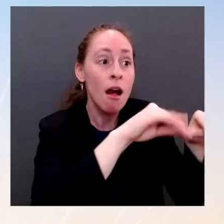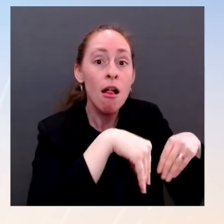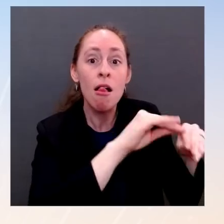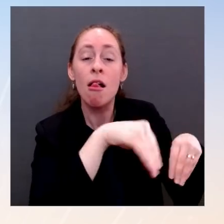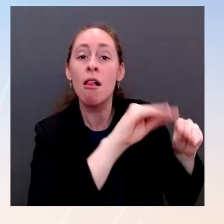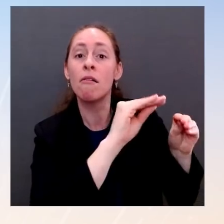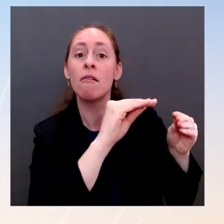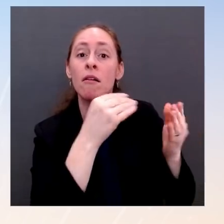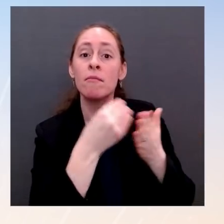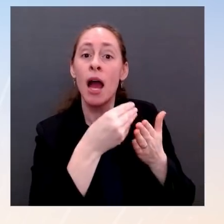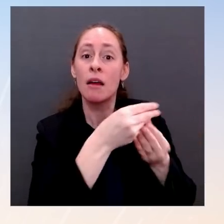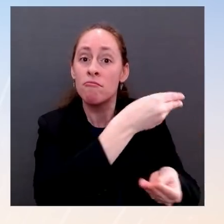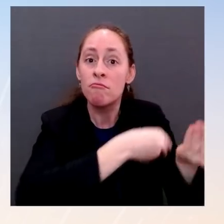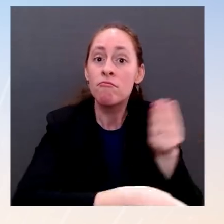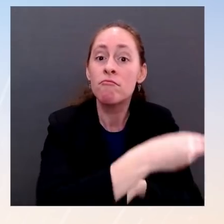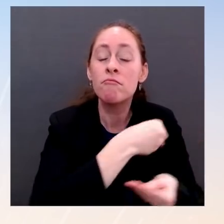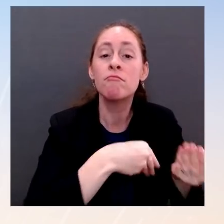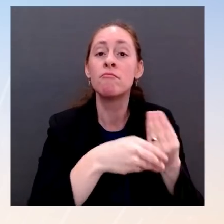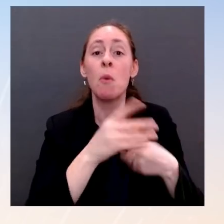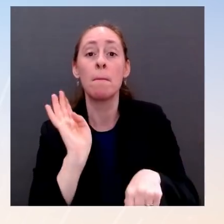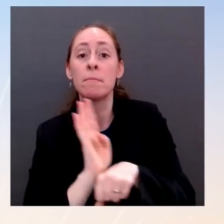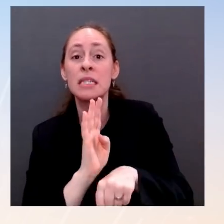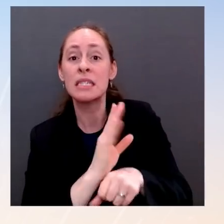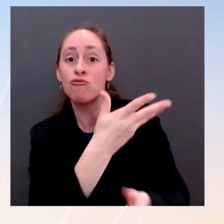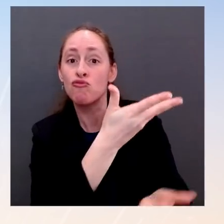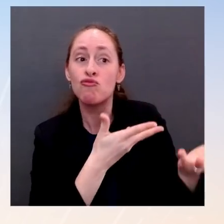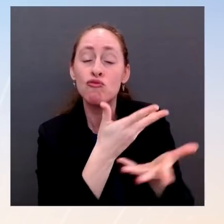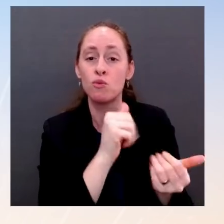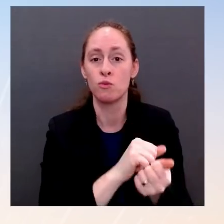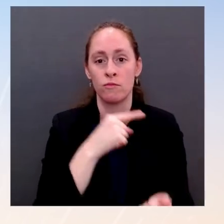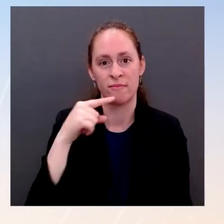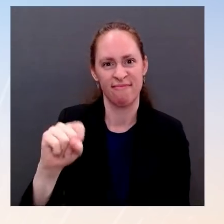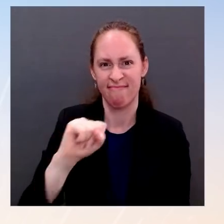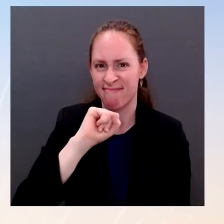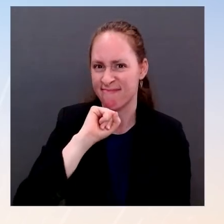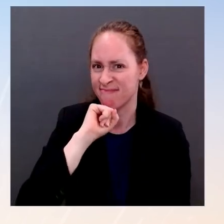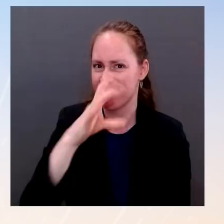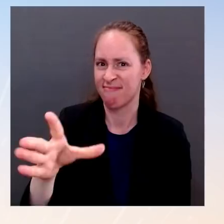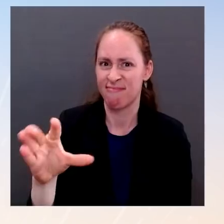and to deliver on Putin's strategic ambitions in aerospace, defense, and high-tech.